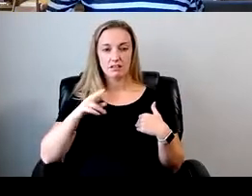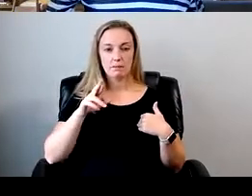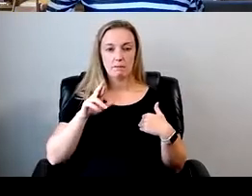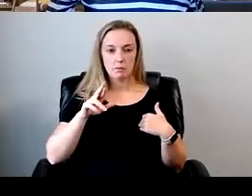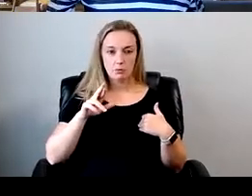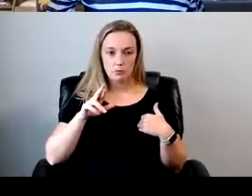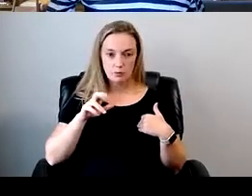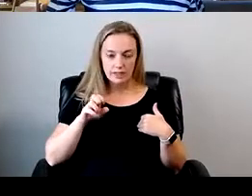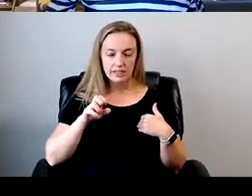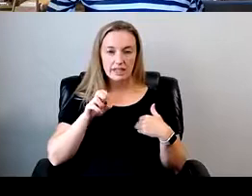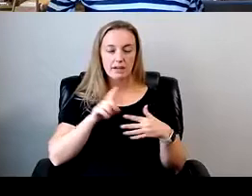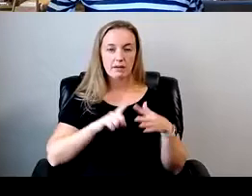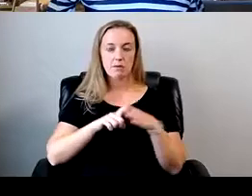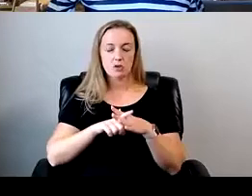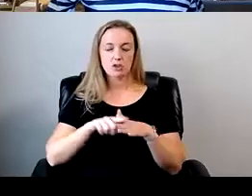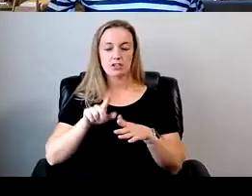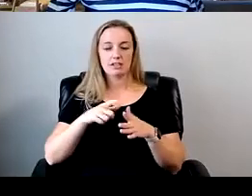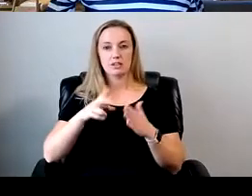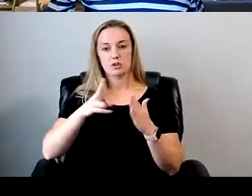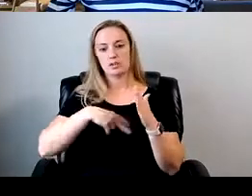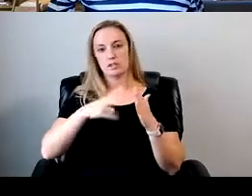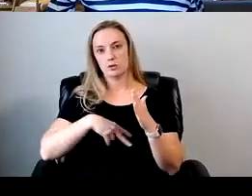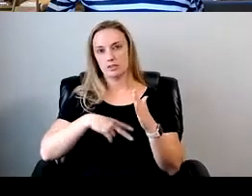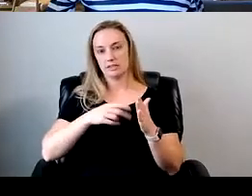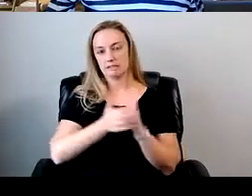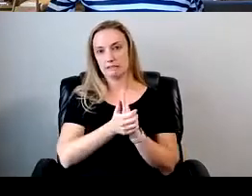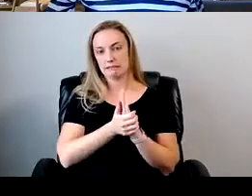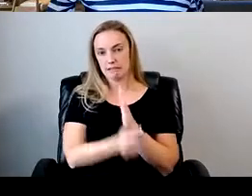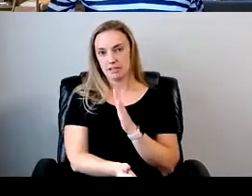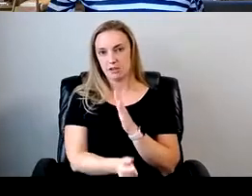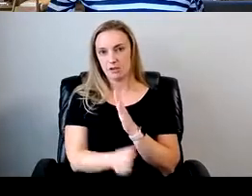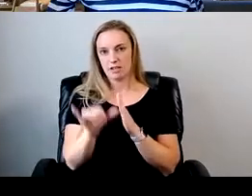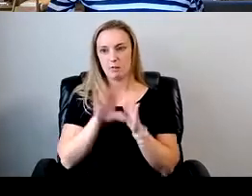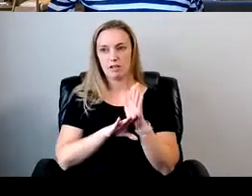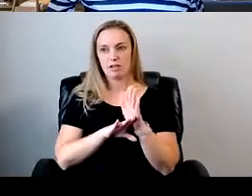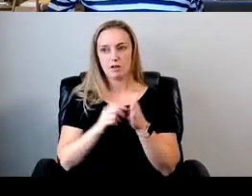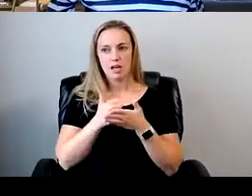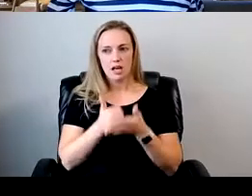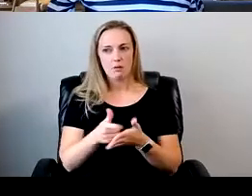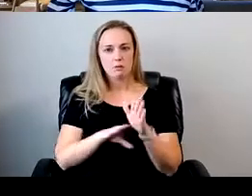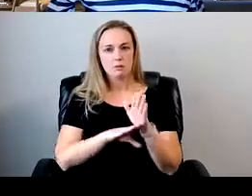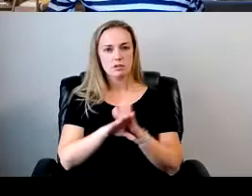And so they'll actually be able to kind of walk you through developing a CORE board, which is what a lot of the schools use.